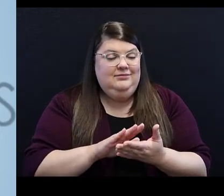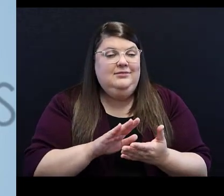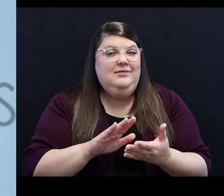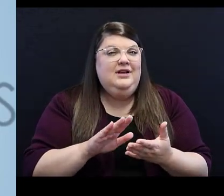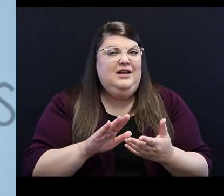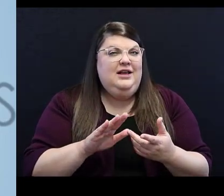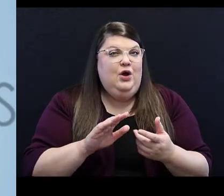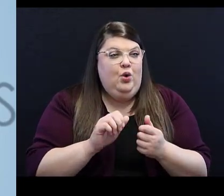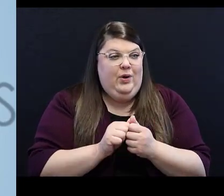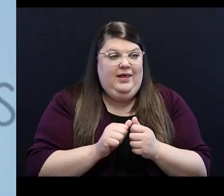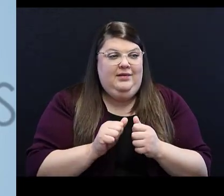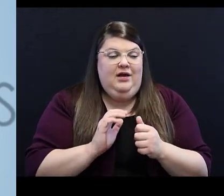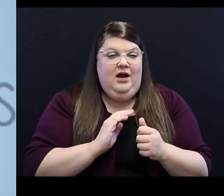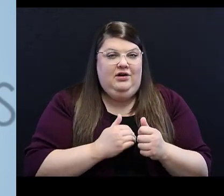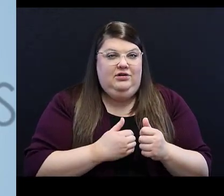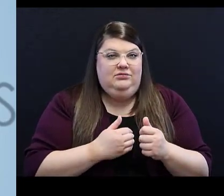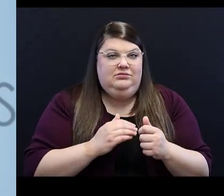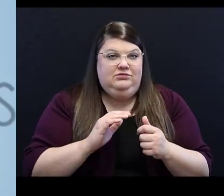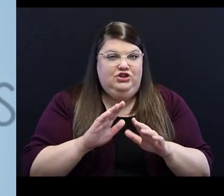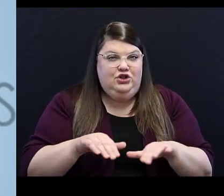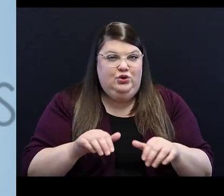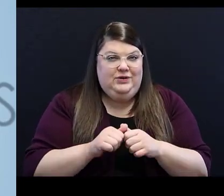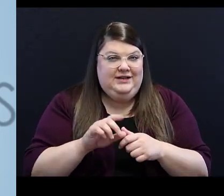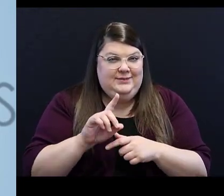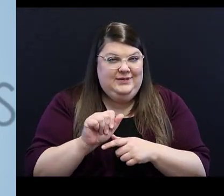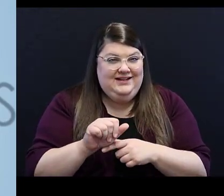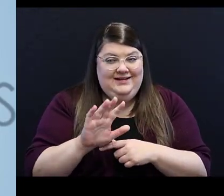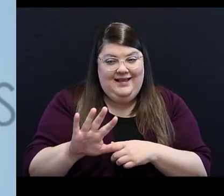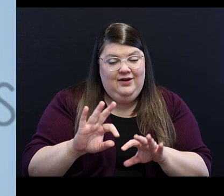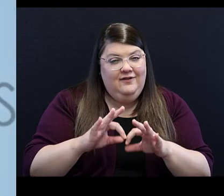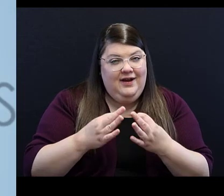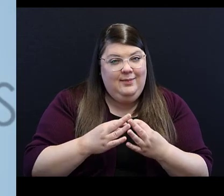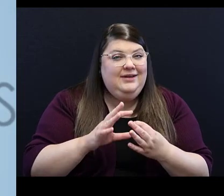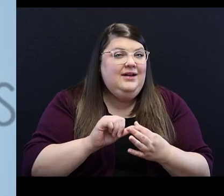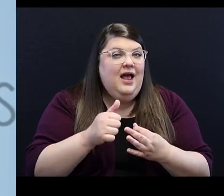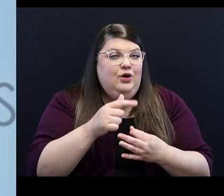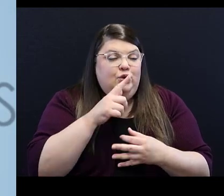their families, and others in their support systems.